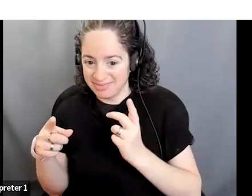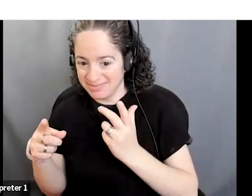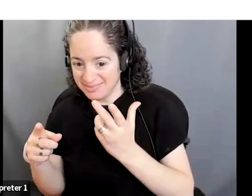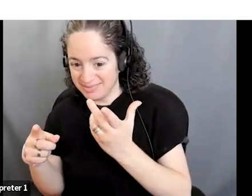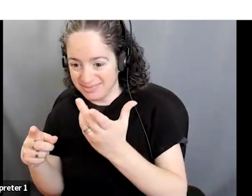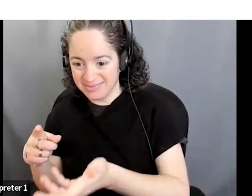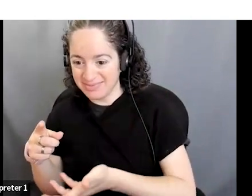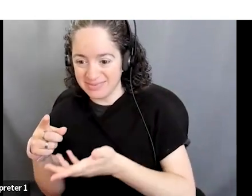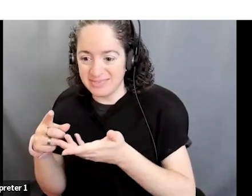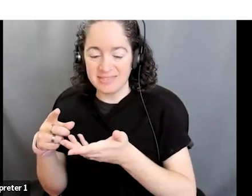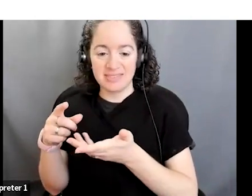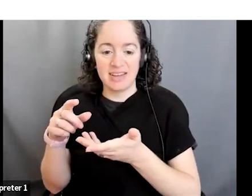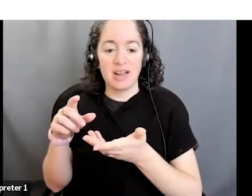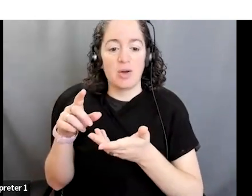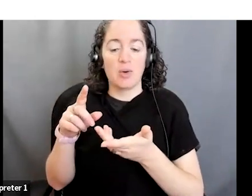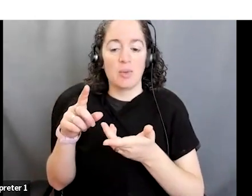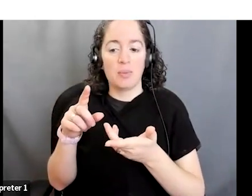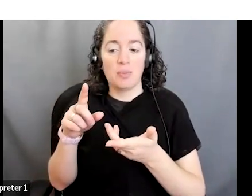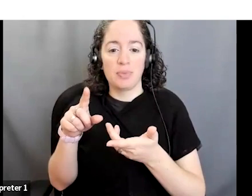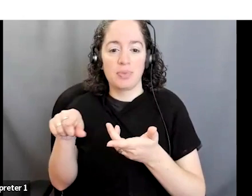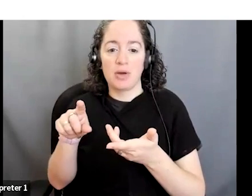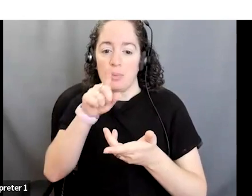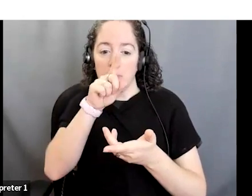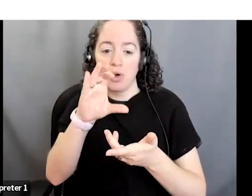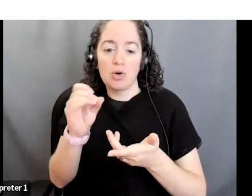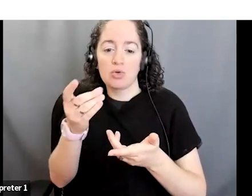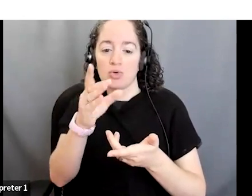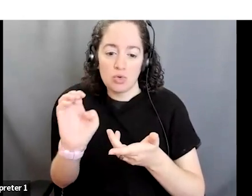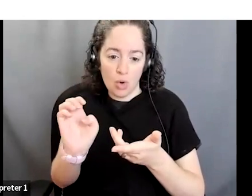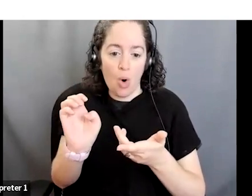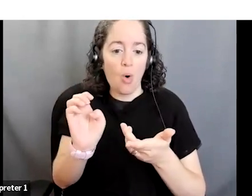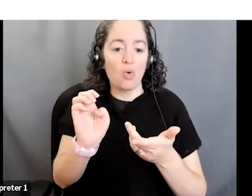but the word first was not programmatically connected